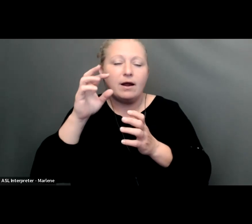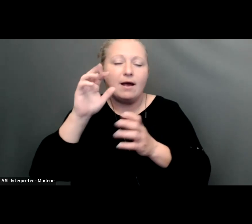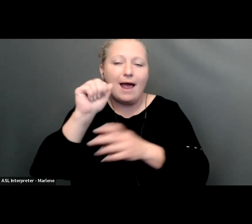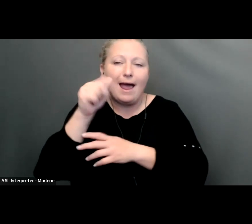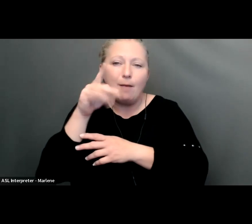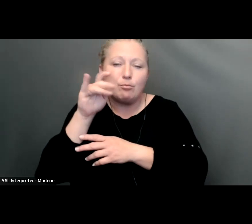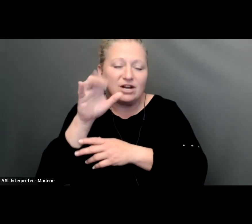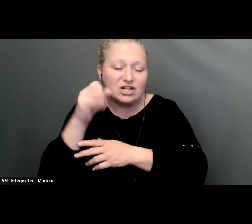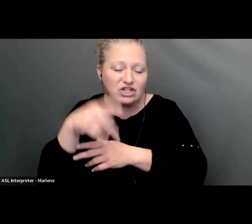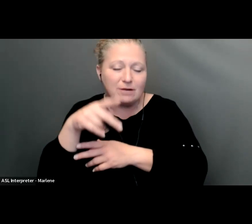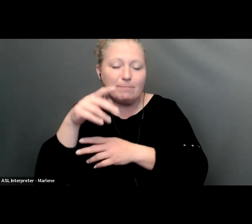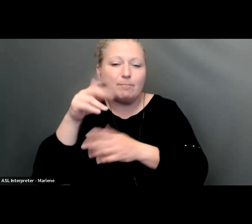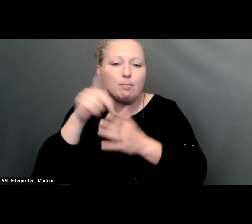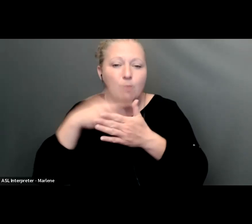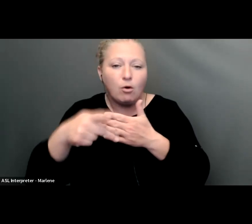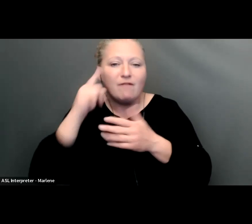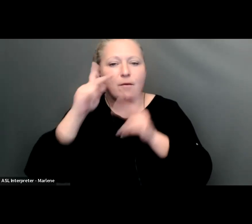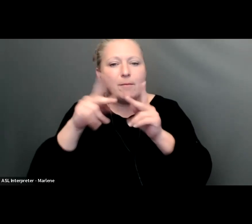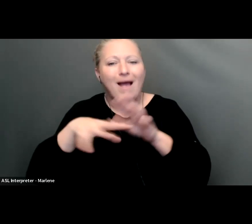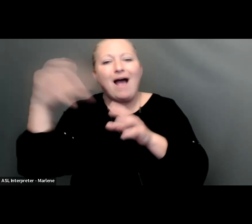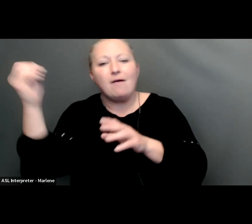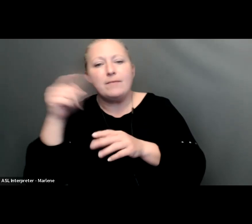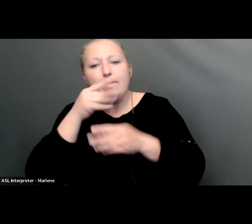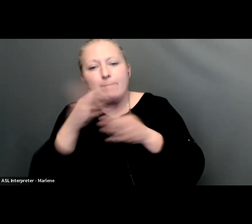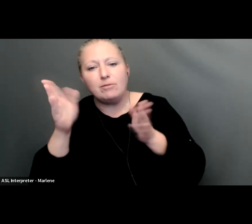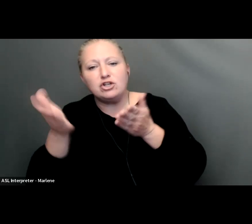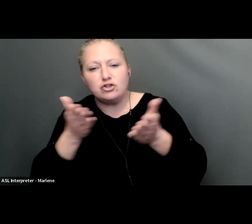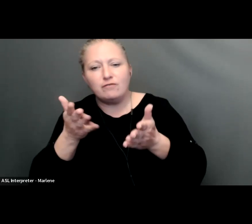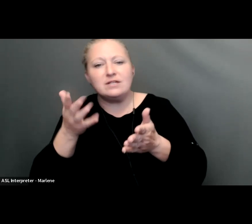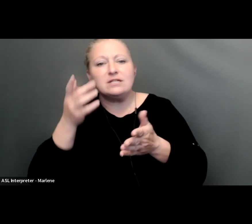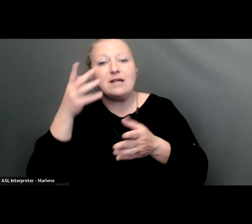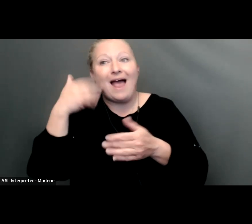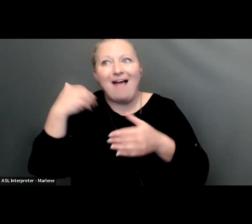folks outside of public service to get access to these public service jobs. And while it may